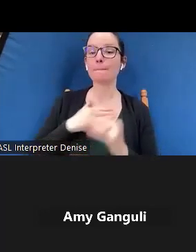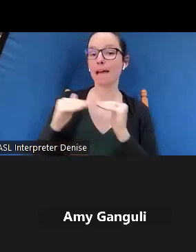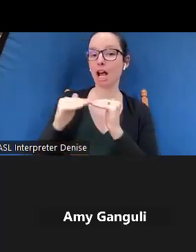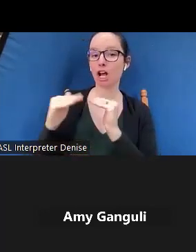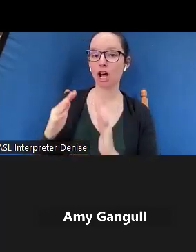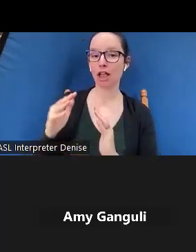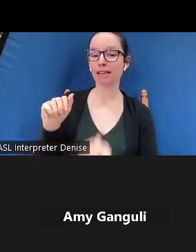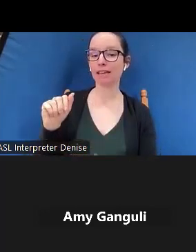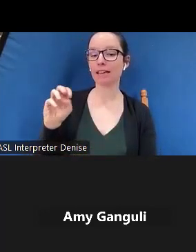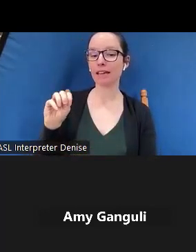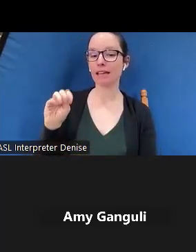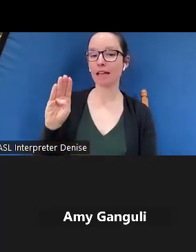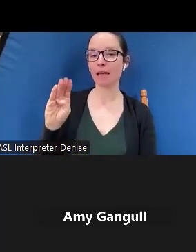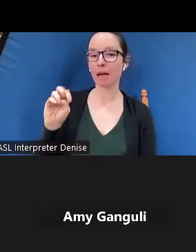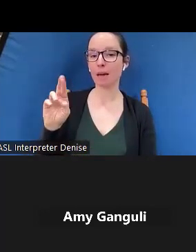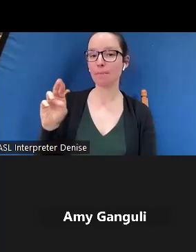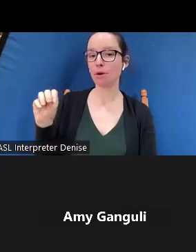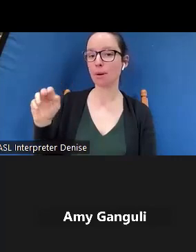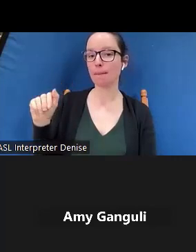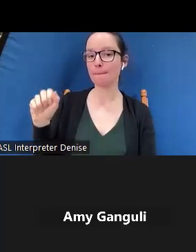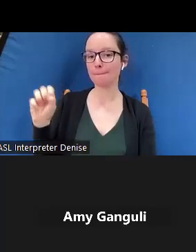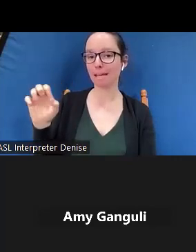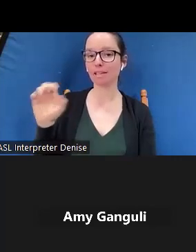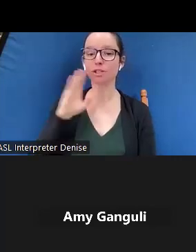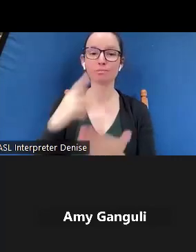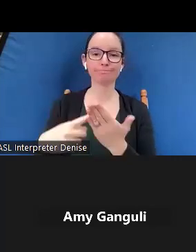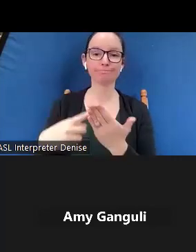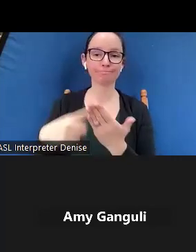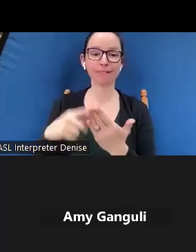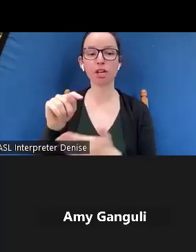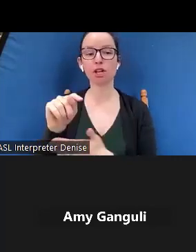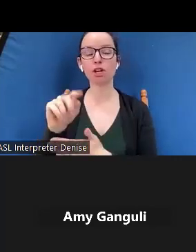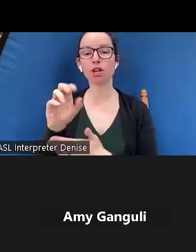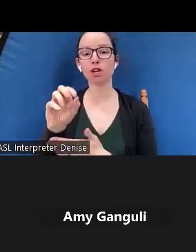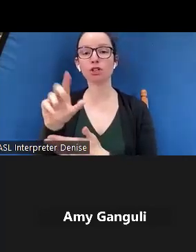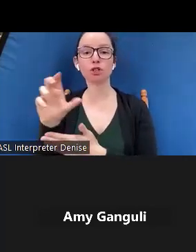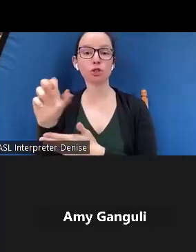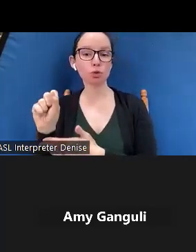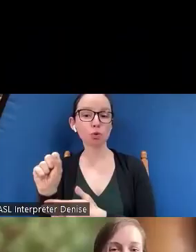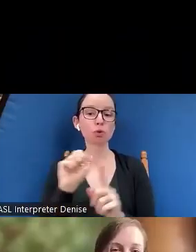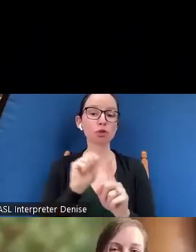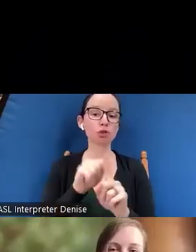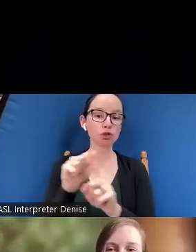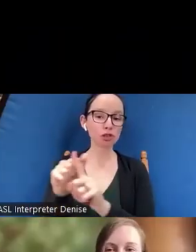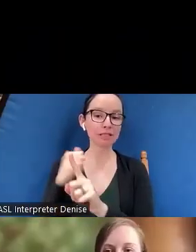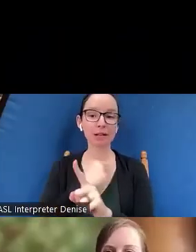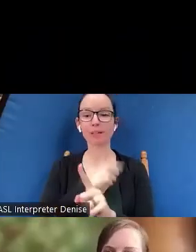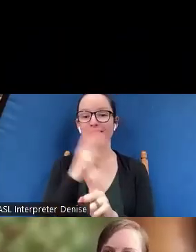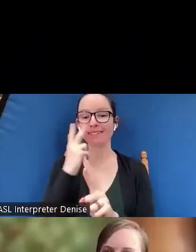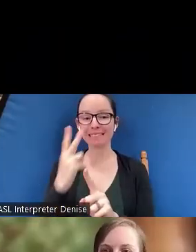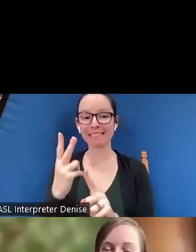We're going to talk a little bit about some tools and tricks that we've seen transdisciplinary teams using an action in the